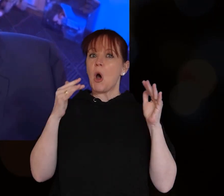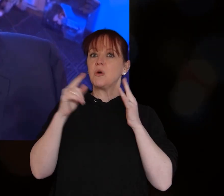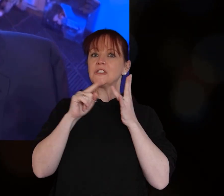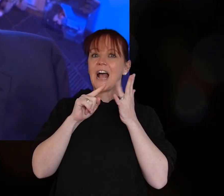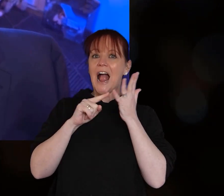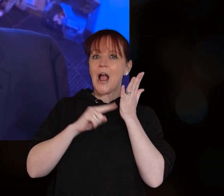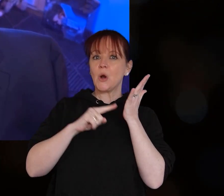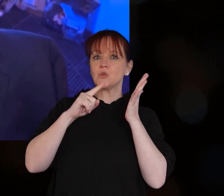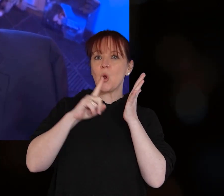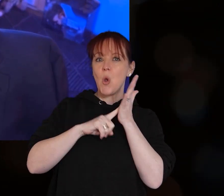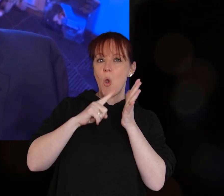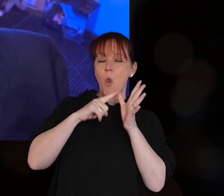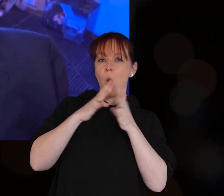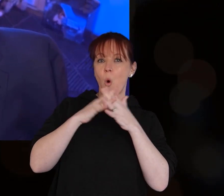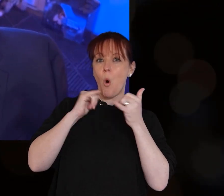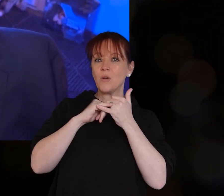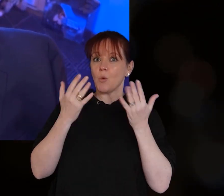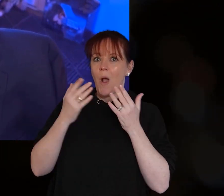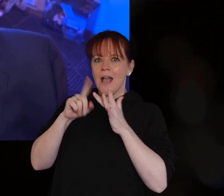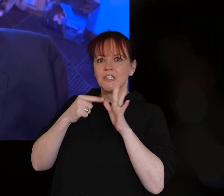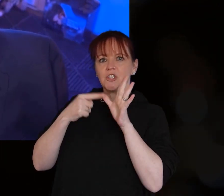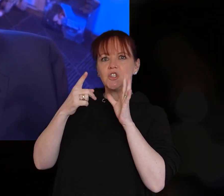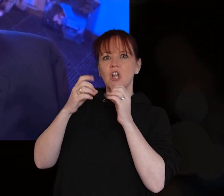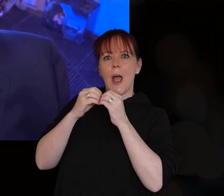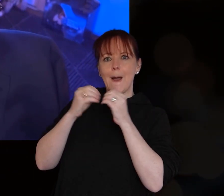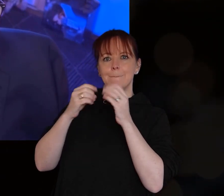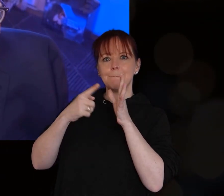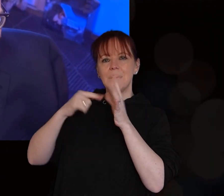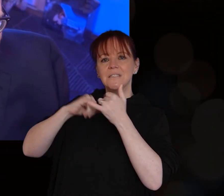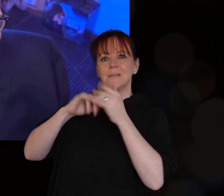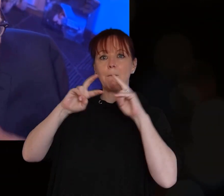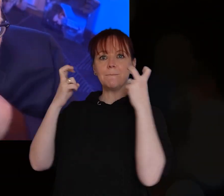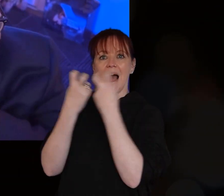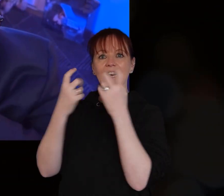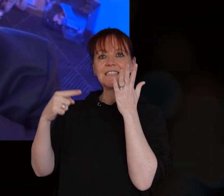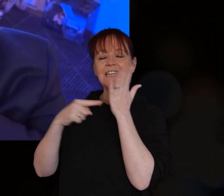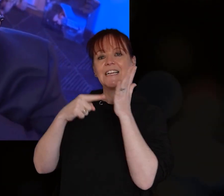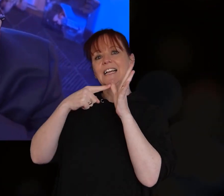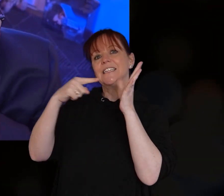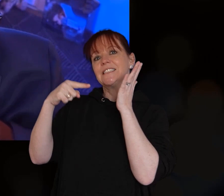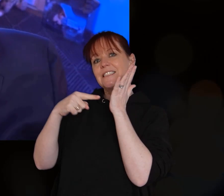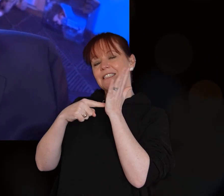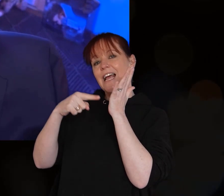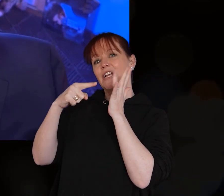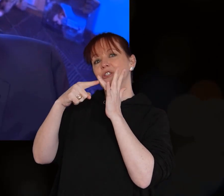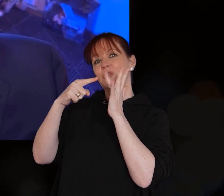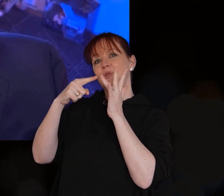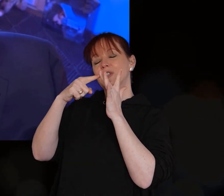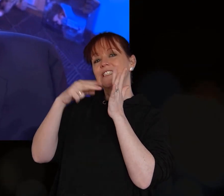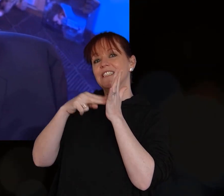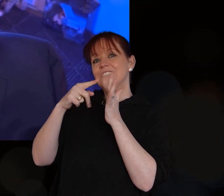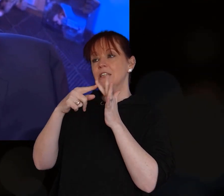HIGH PITCHED yeah, you might hear someone familiar. STUTTERS I'm just saying. Yeah it's really cool,